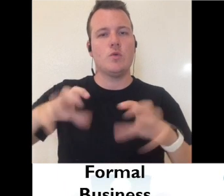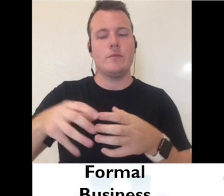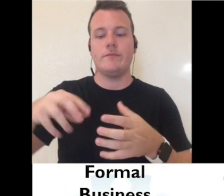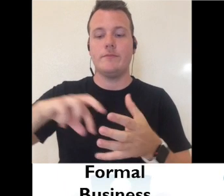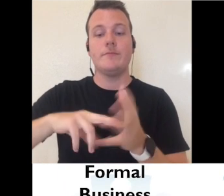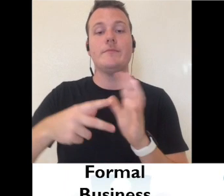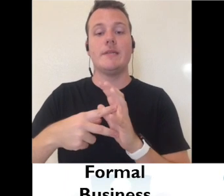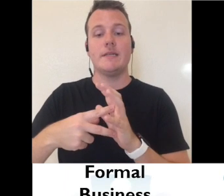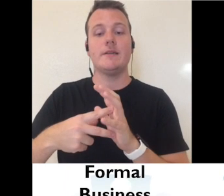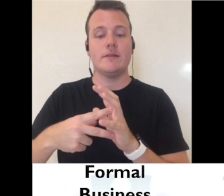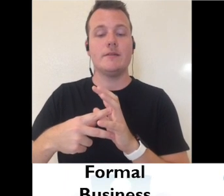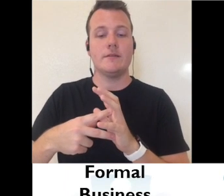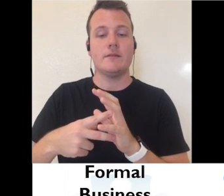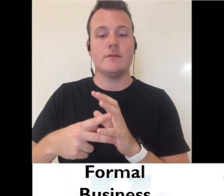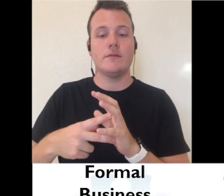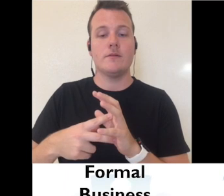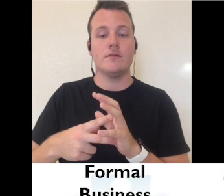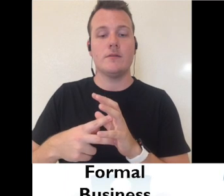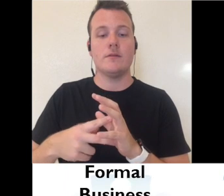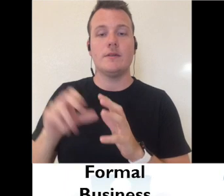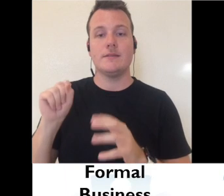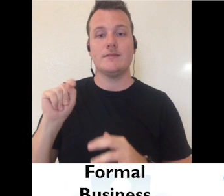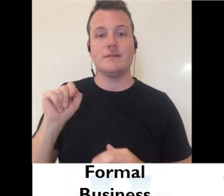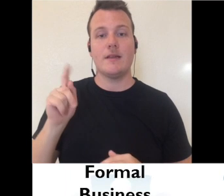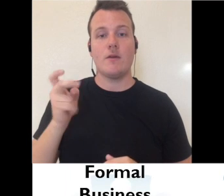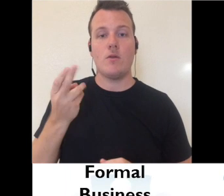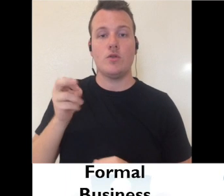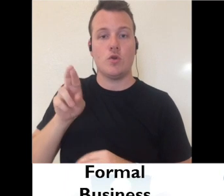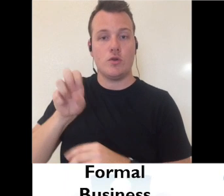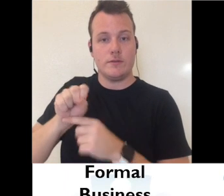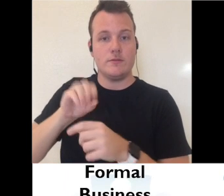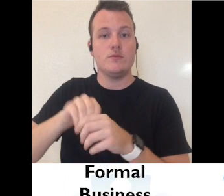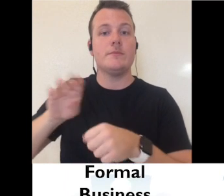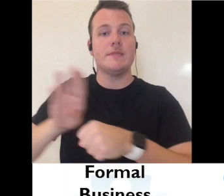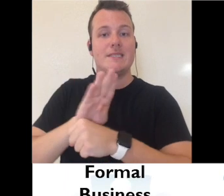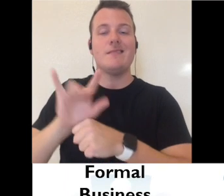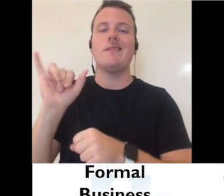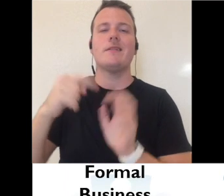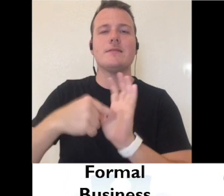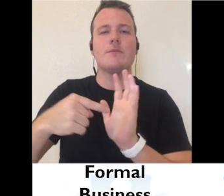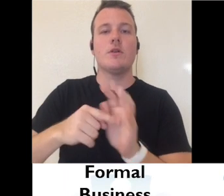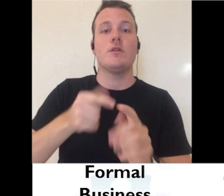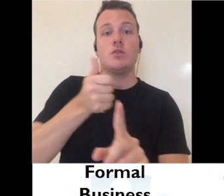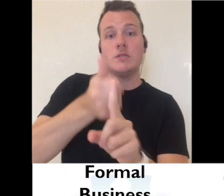Harry, or you and someone that gave you some- a loan. You want to- they want to